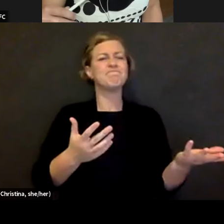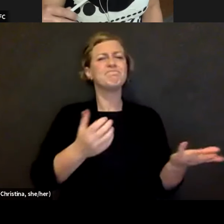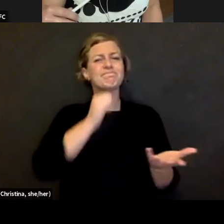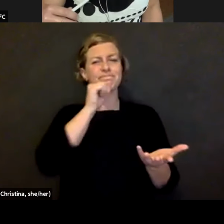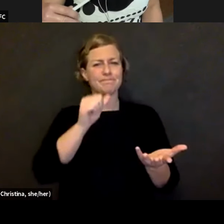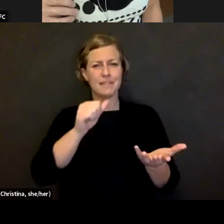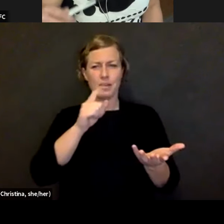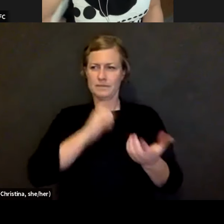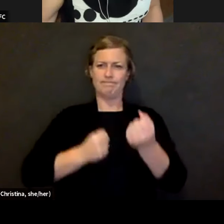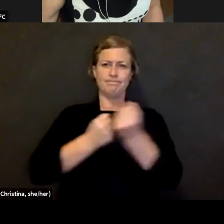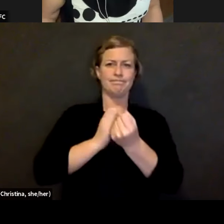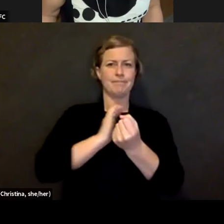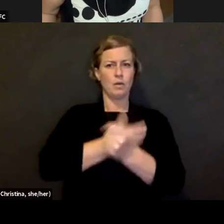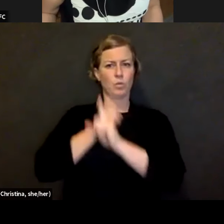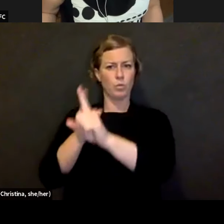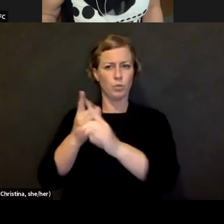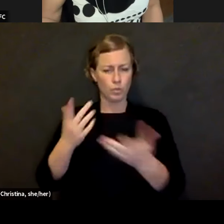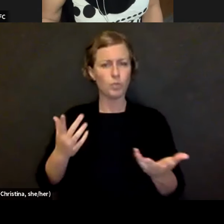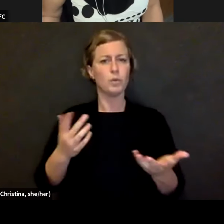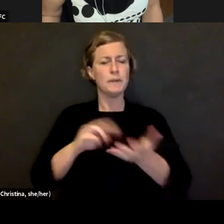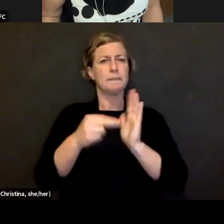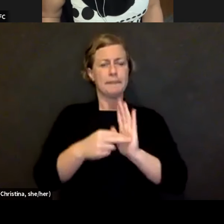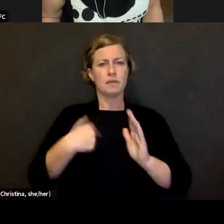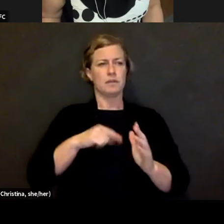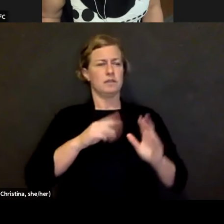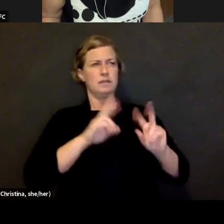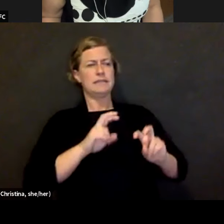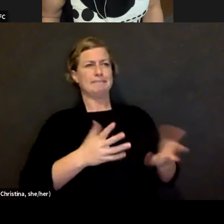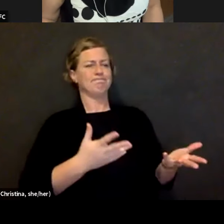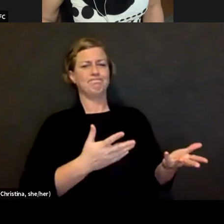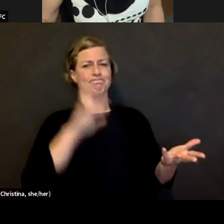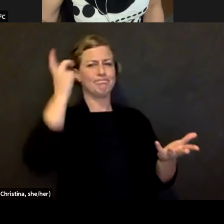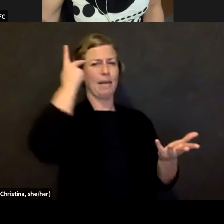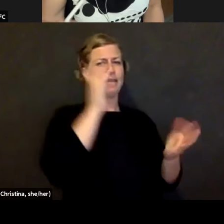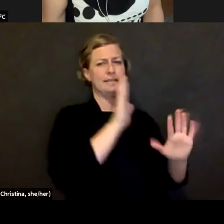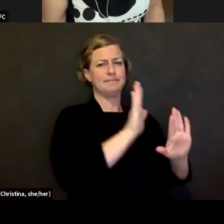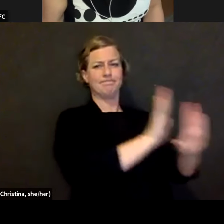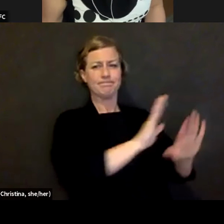that politics, being political in terms of political parties is not necessarily helpful for our cause